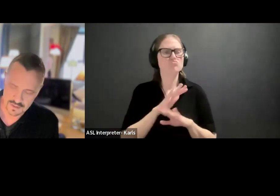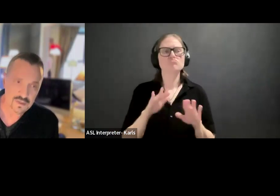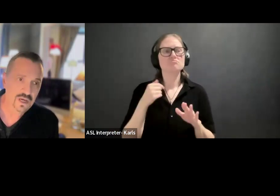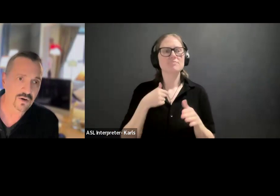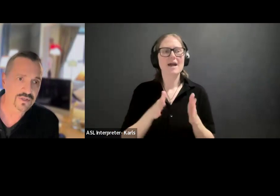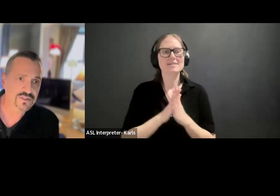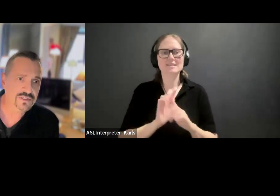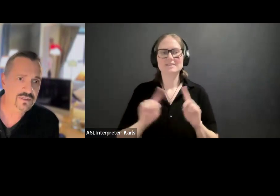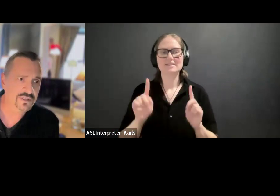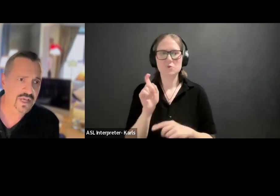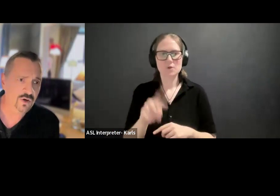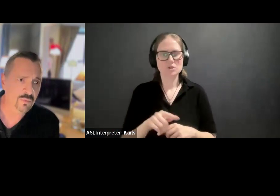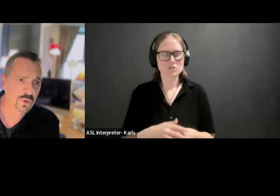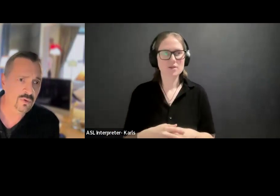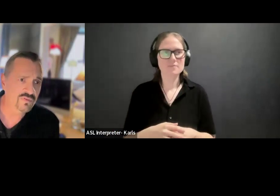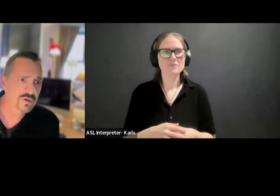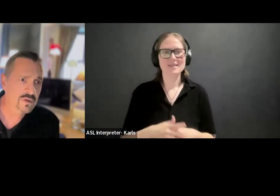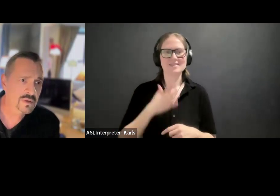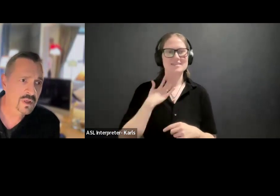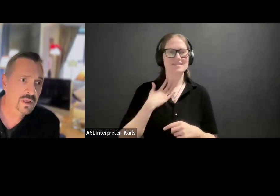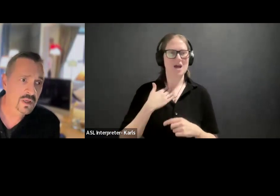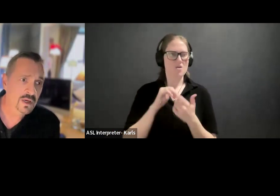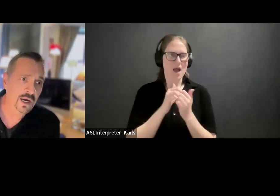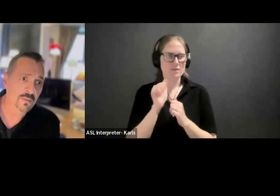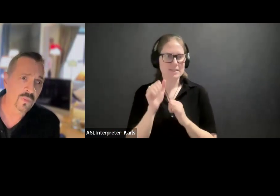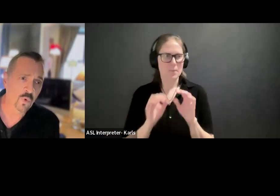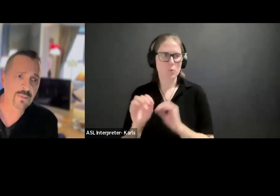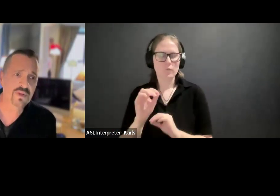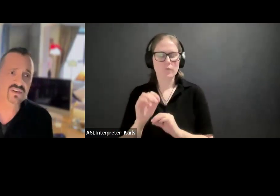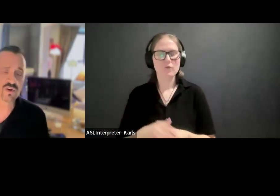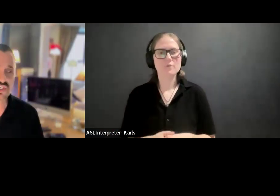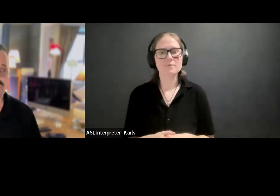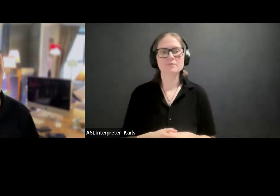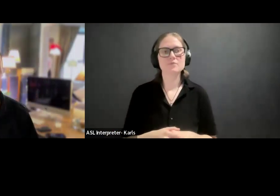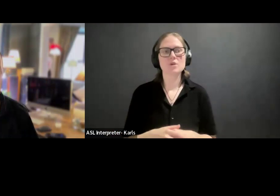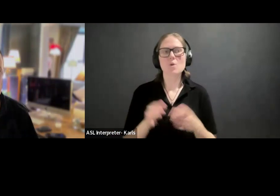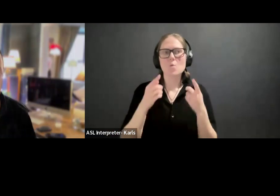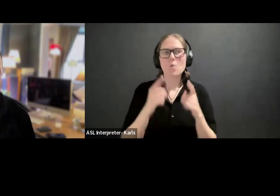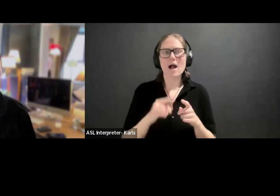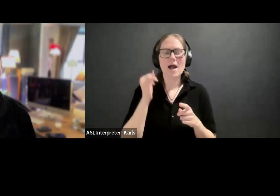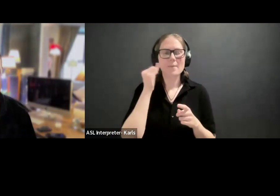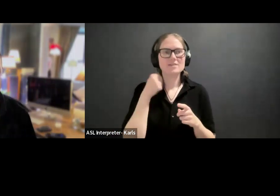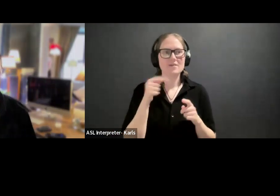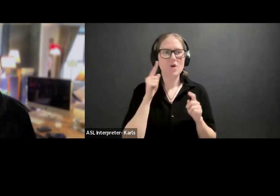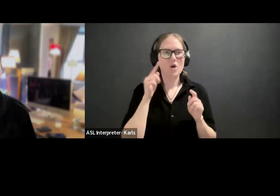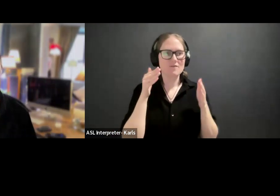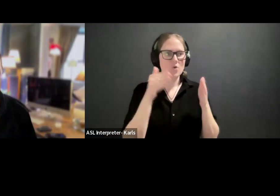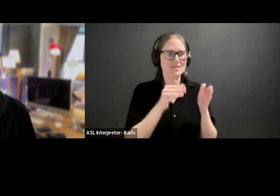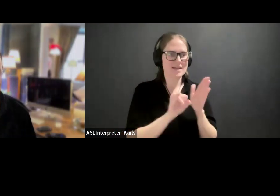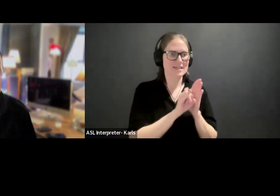How does desire move? Um, what happens if we shift our focus from identity to circulation?